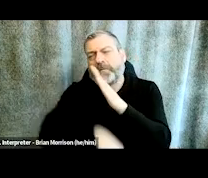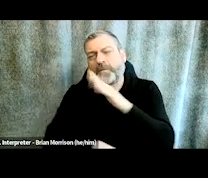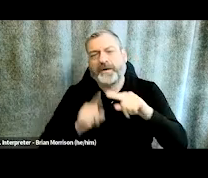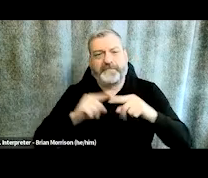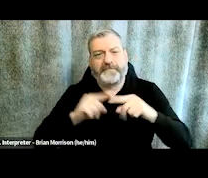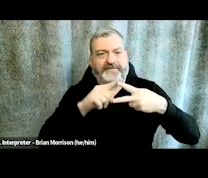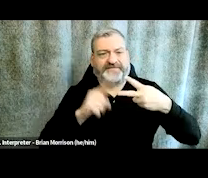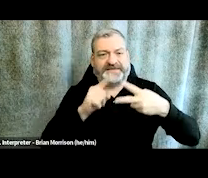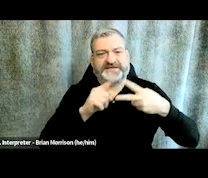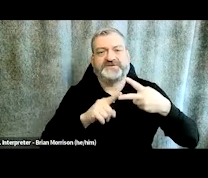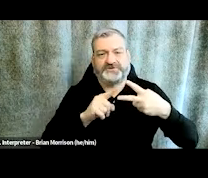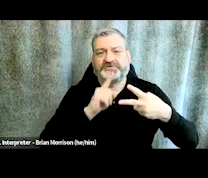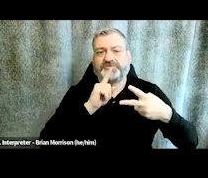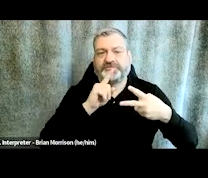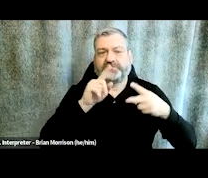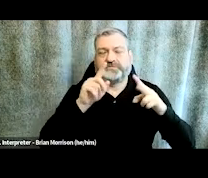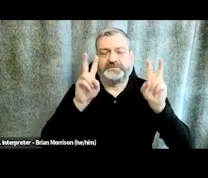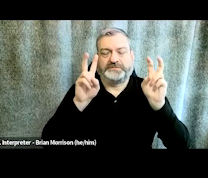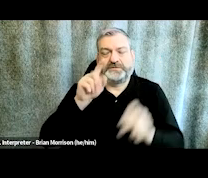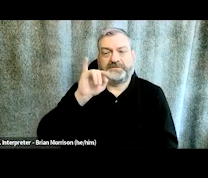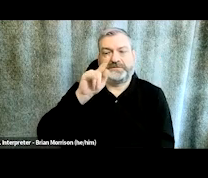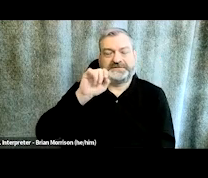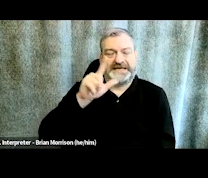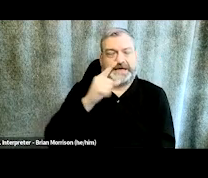to affect us in digital accessibility the most. Up on screen here.